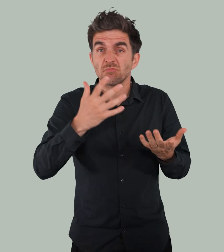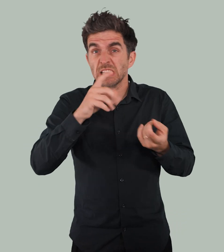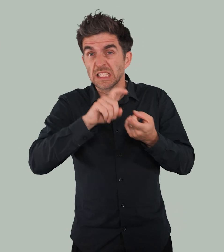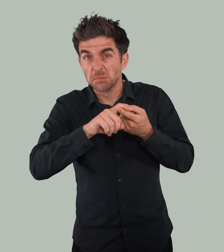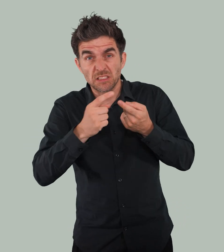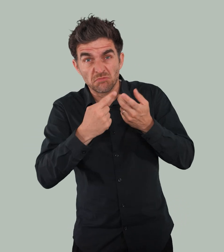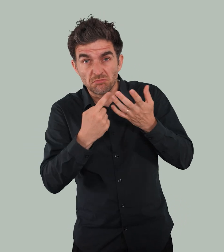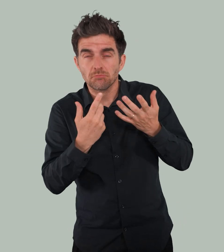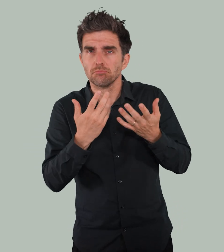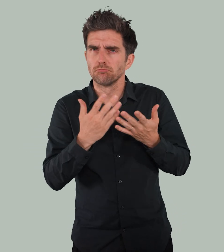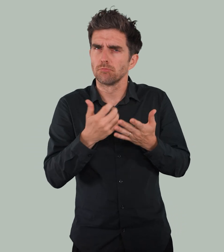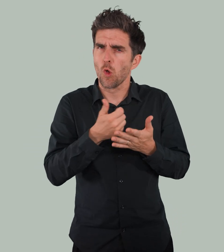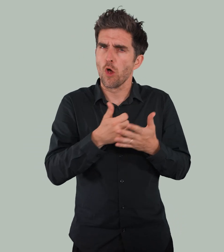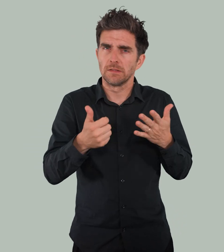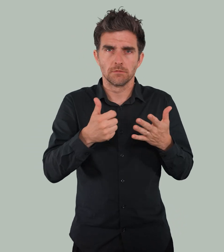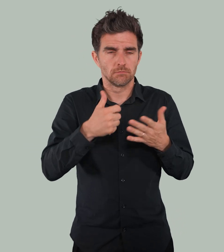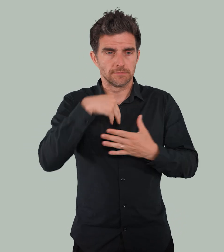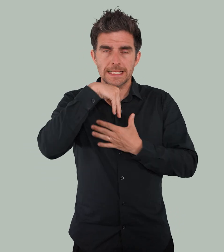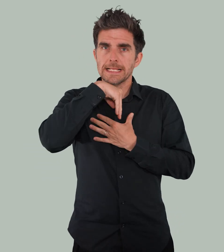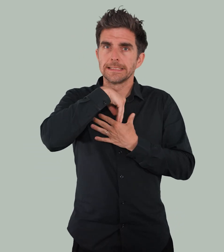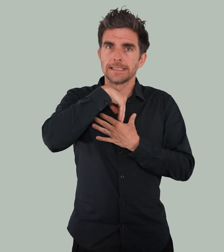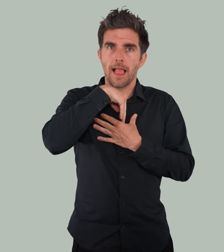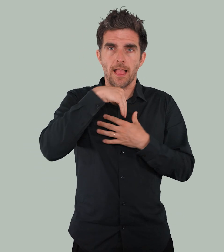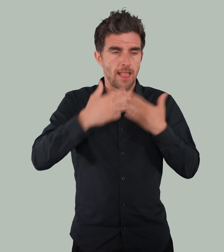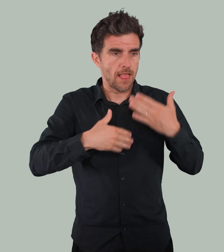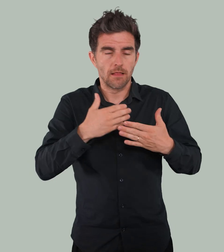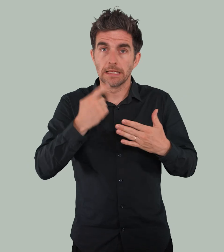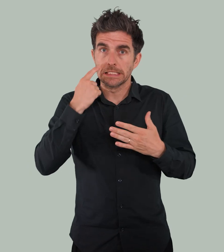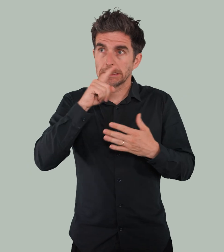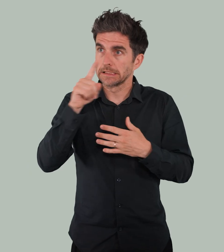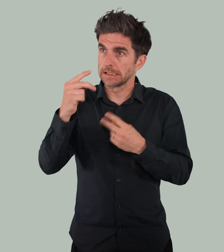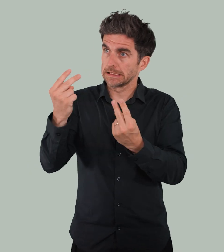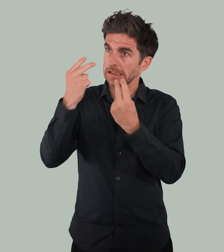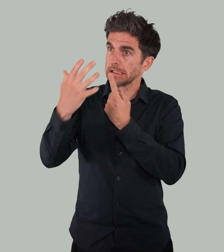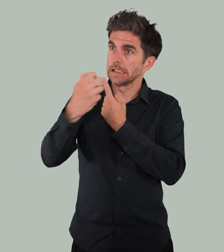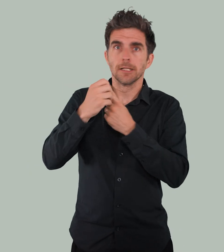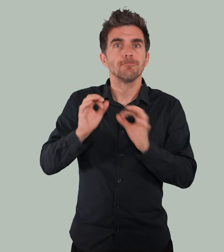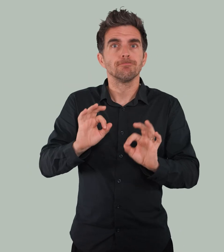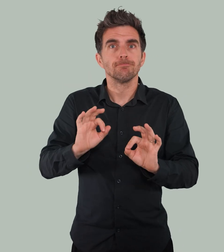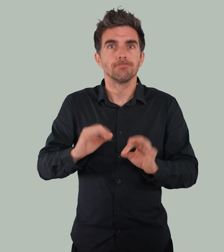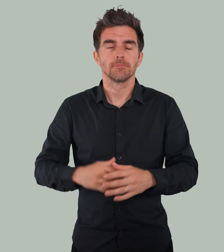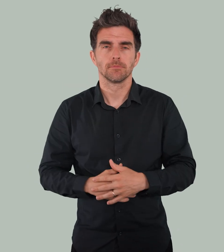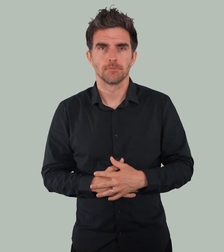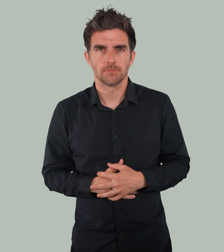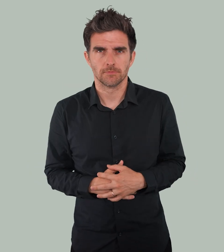and are often based on internal experiences that may not be easily observed.